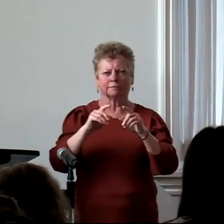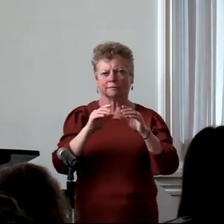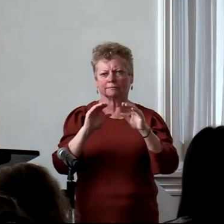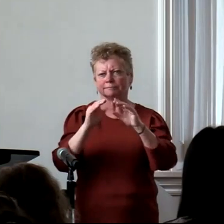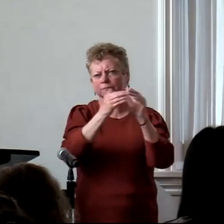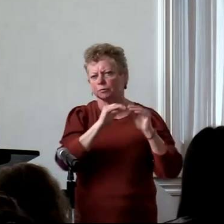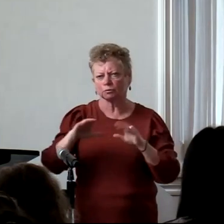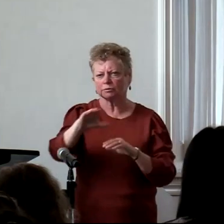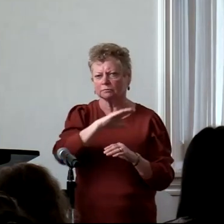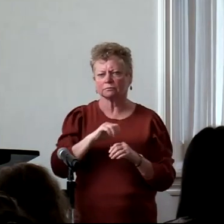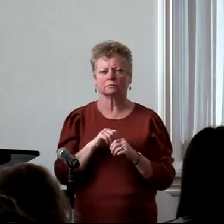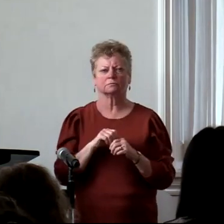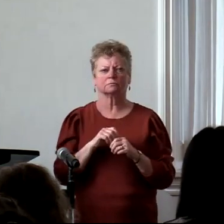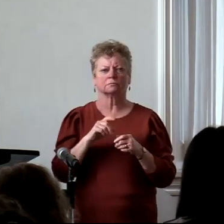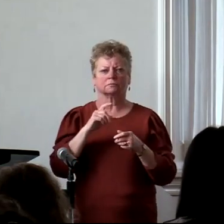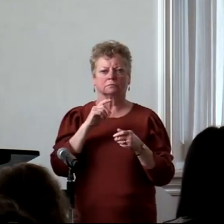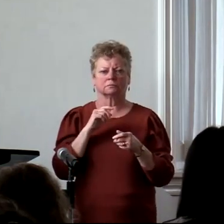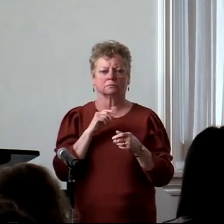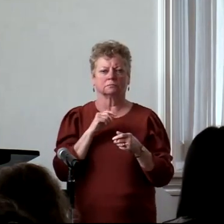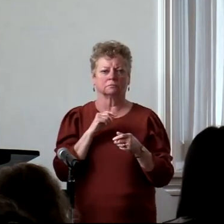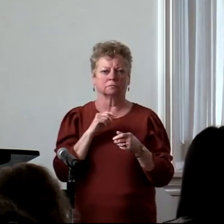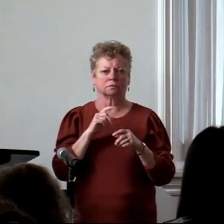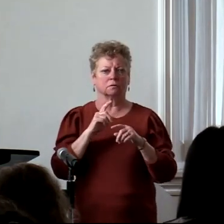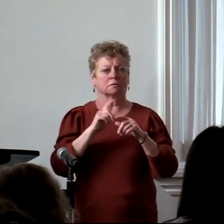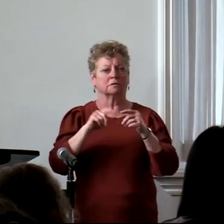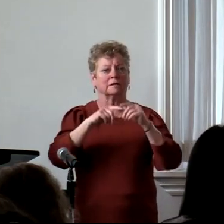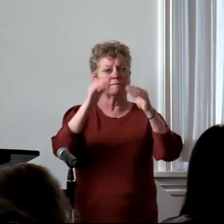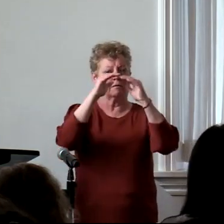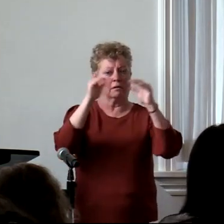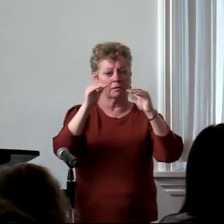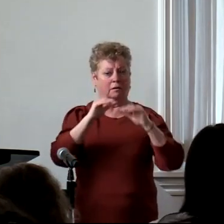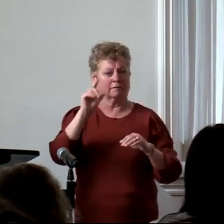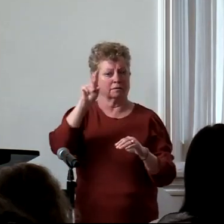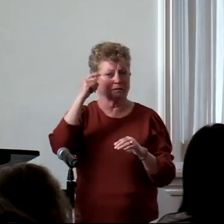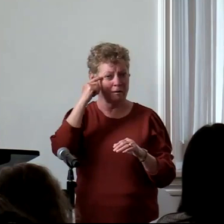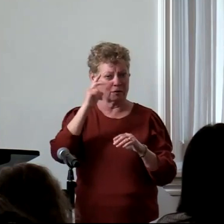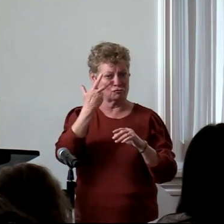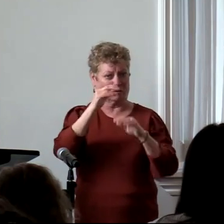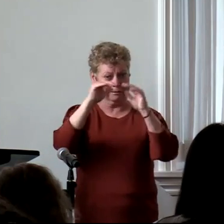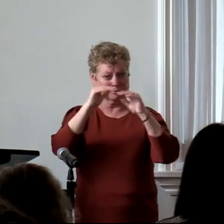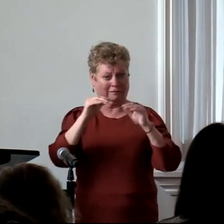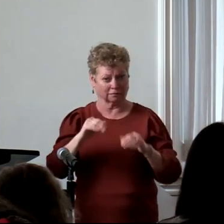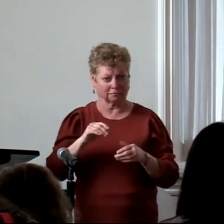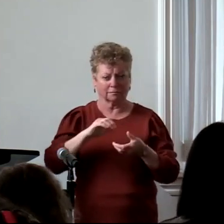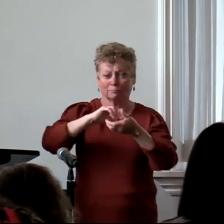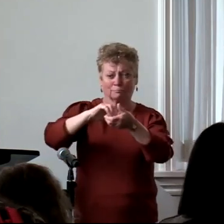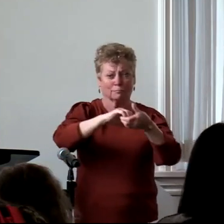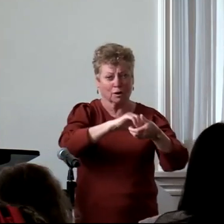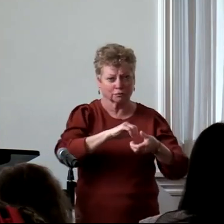Partners in all three levels of government are considering the findings